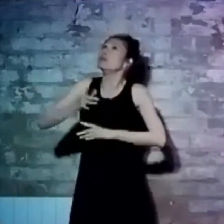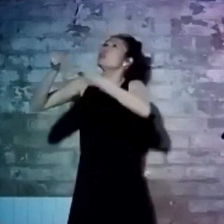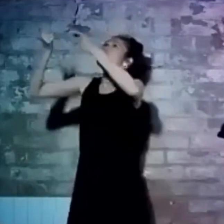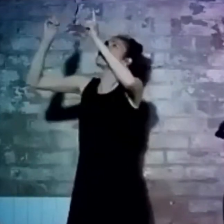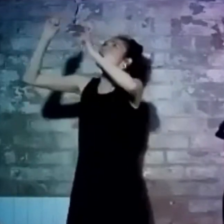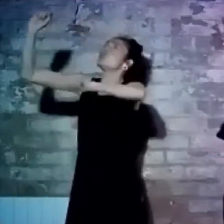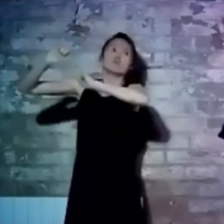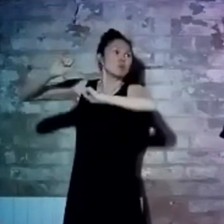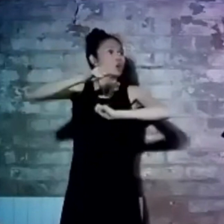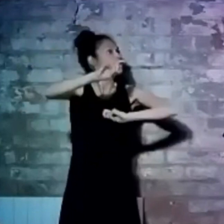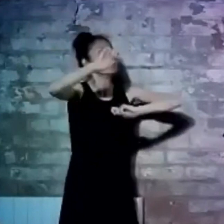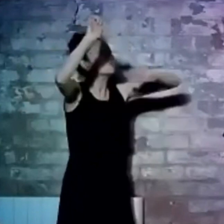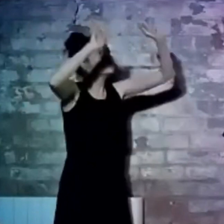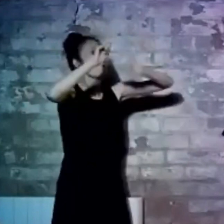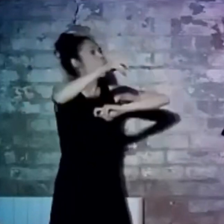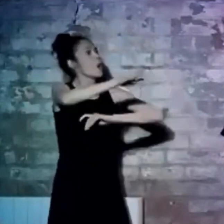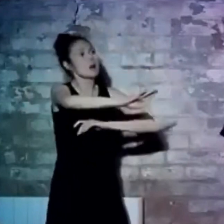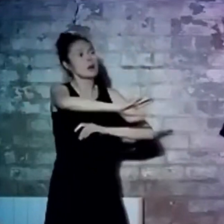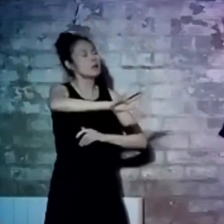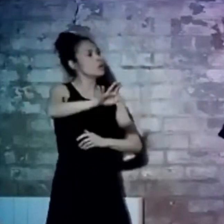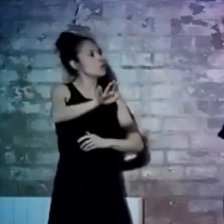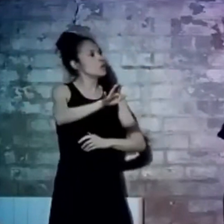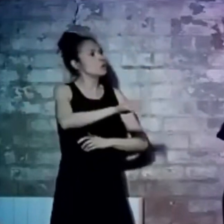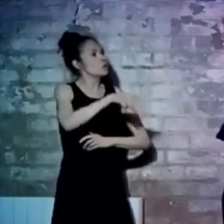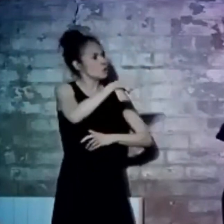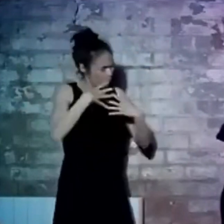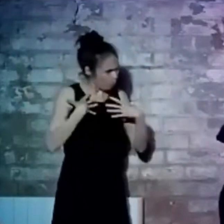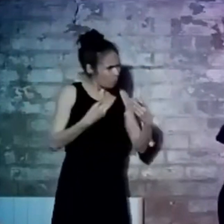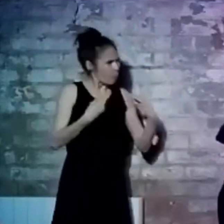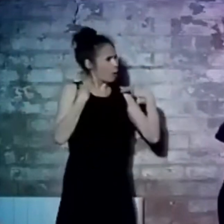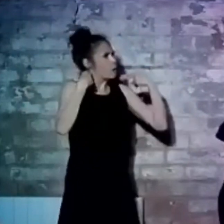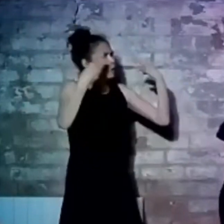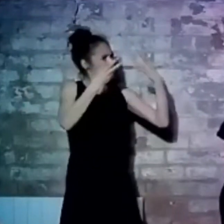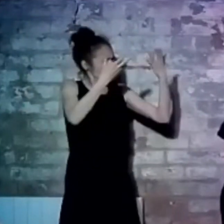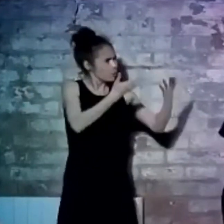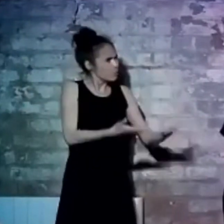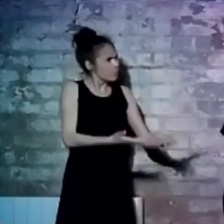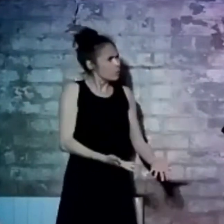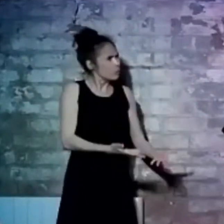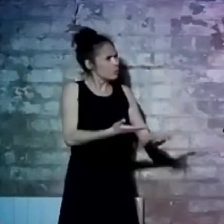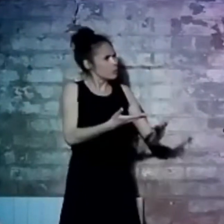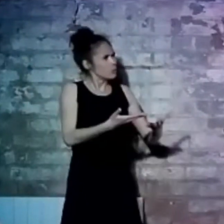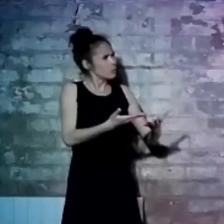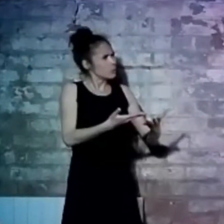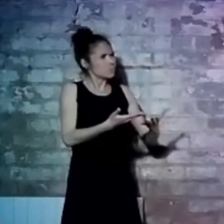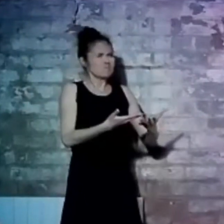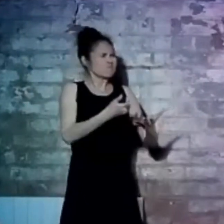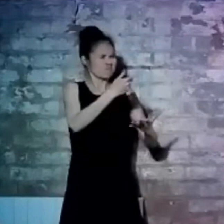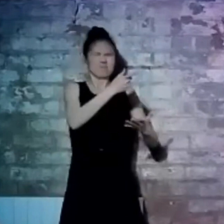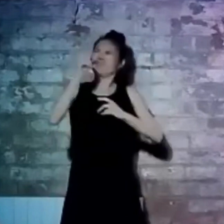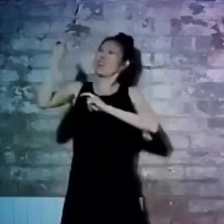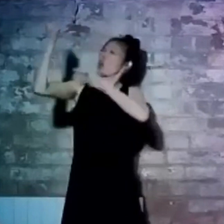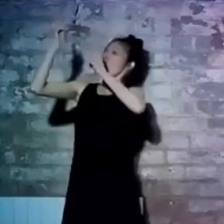The Gods control thou not. Thou art thy own vessel. Tis a veiled compromise on which you speak.